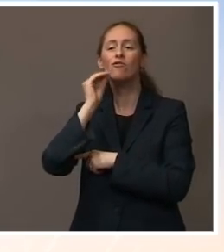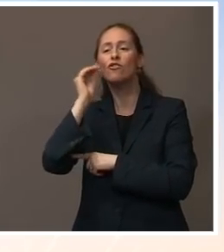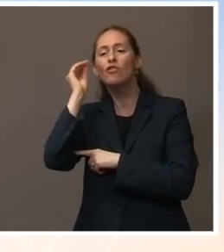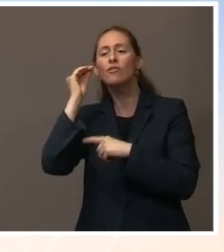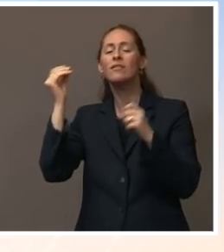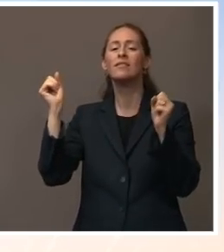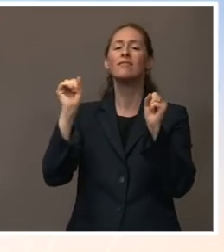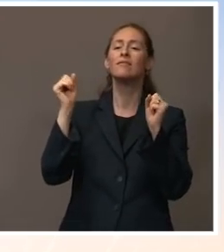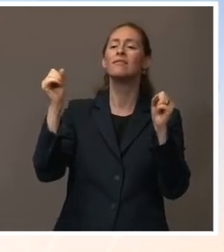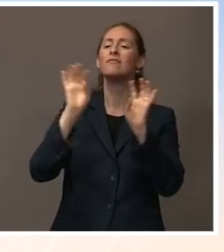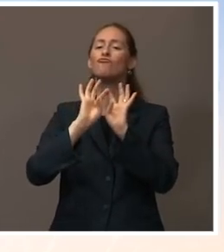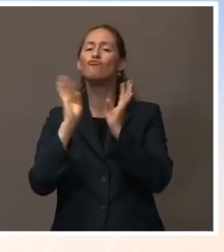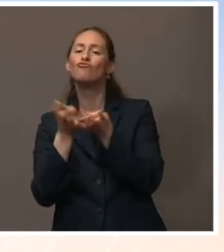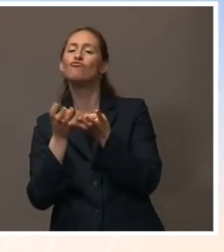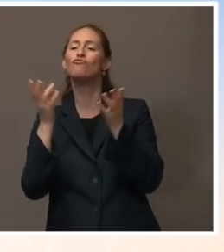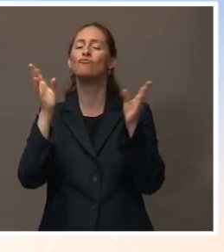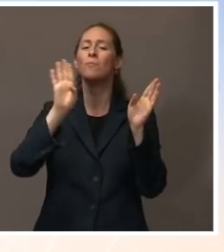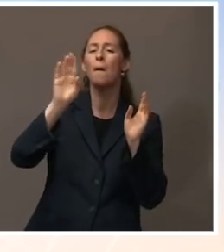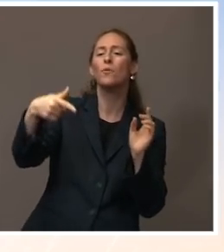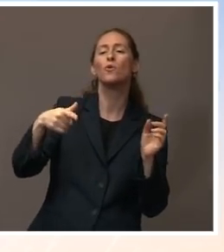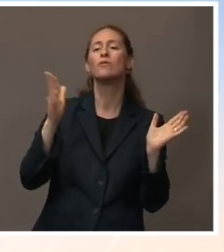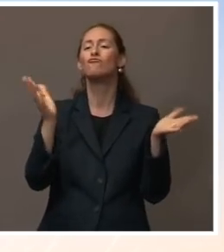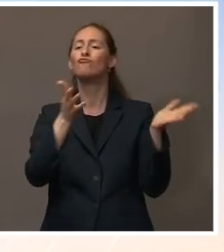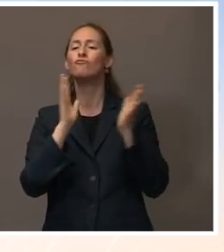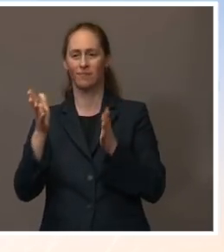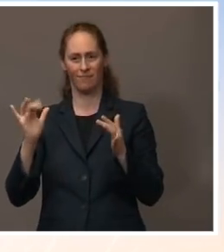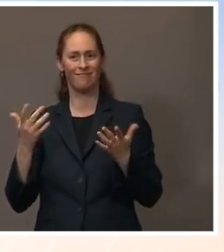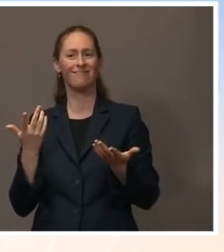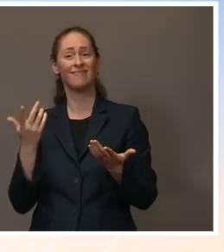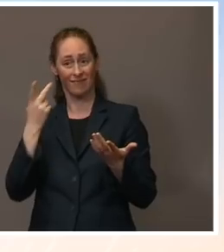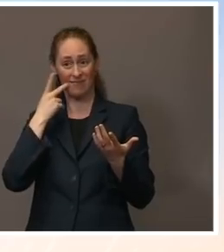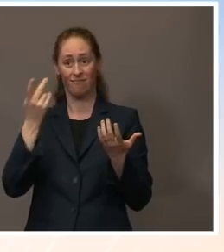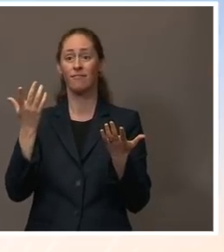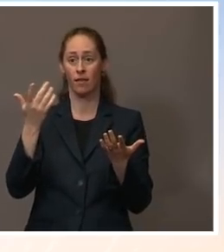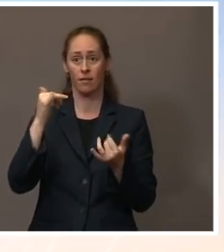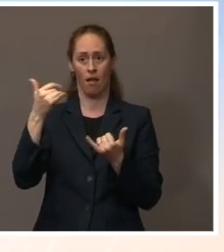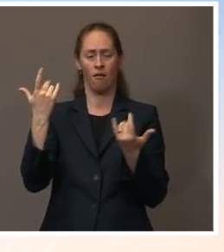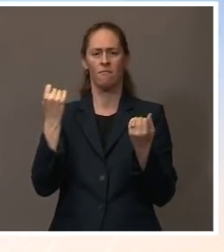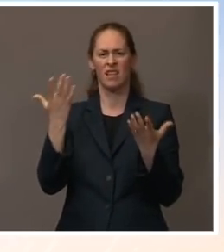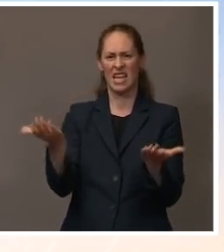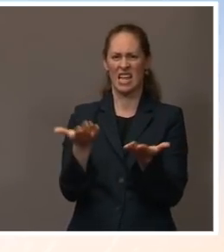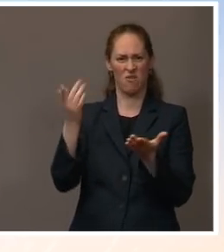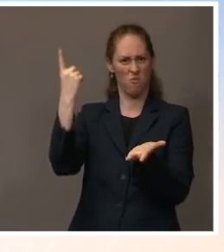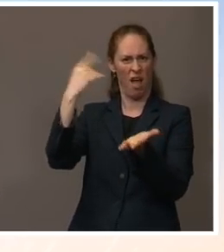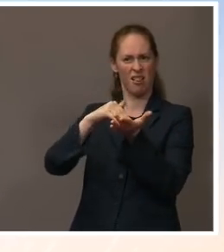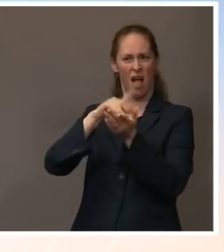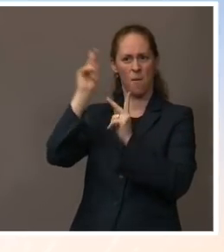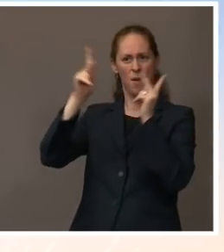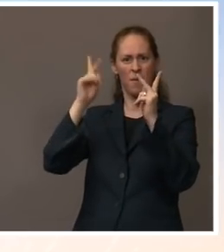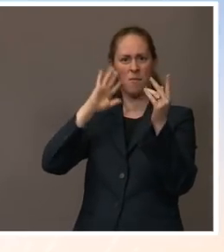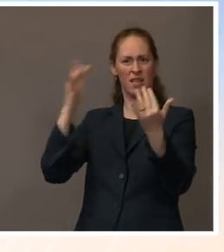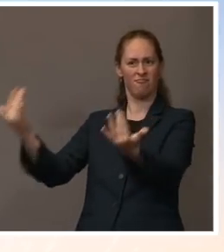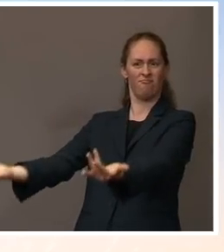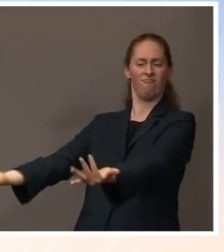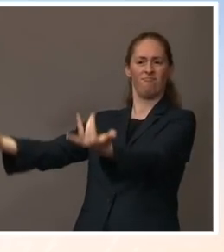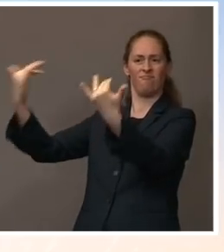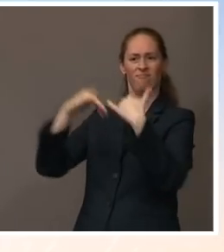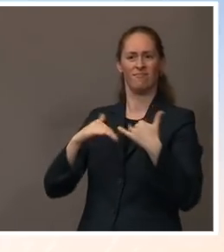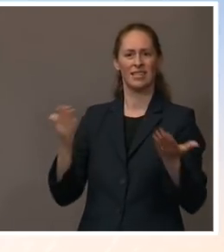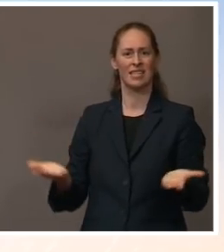And we'll have 1,000 people on the South Lawn here at the White House -- frontline workers, men and women who are serving -- also enjoying life back to normal.